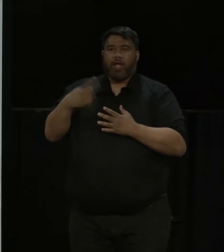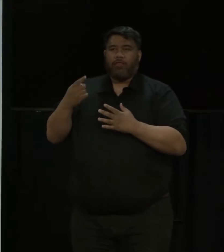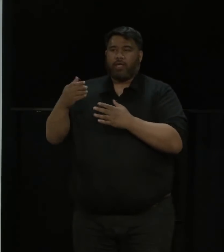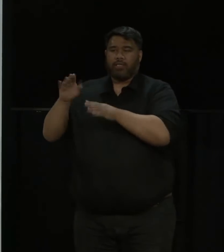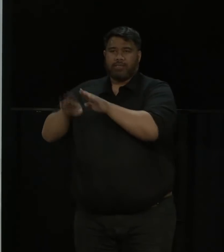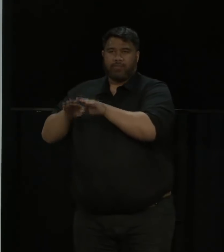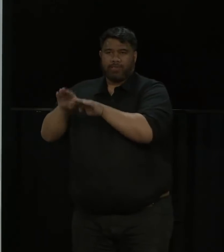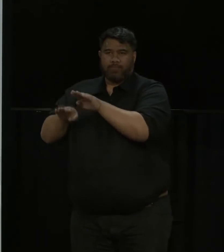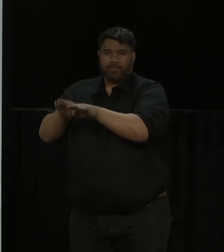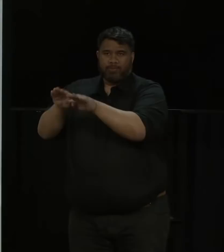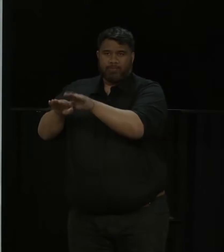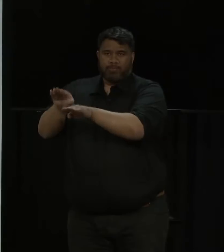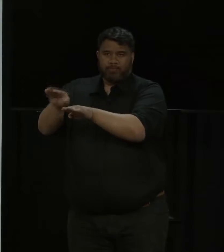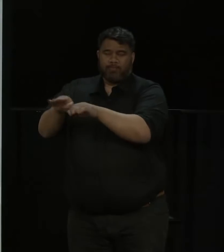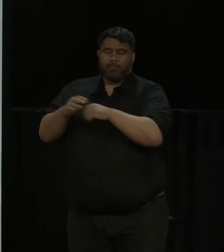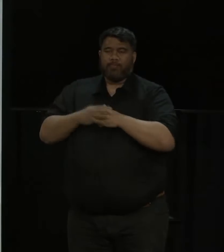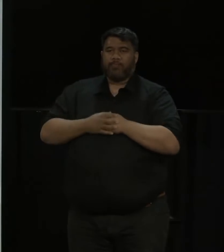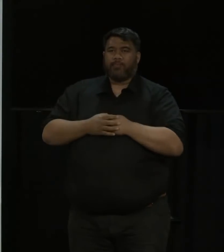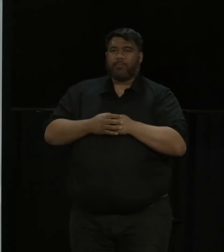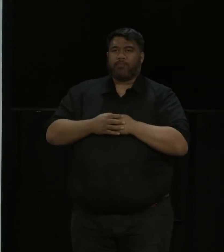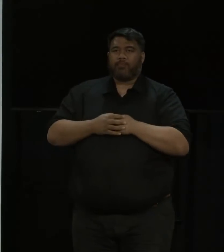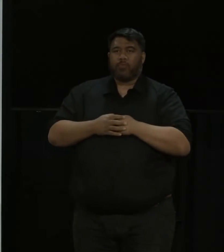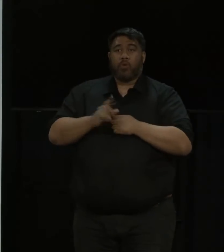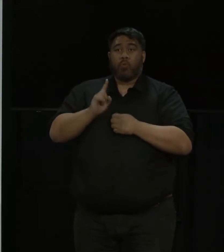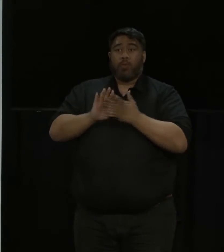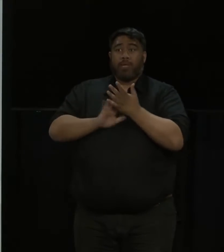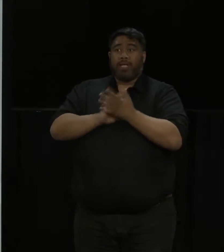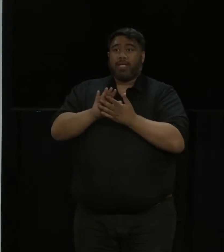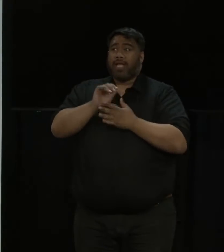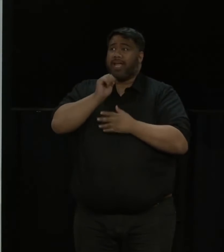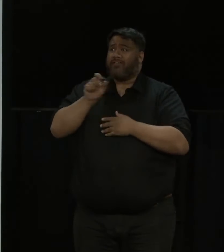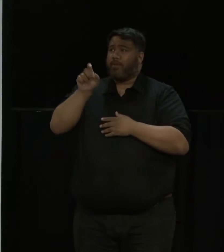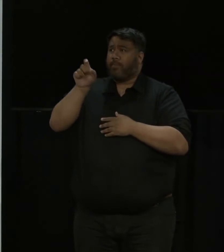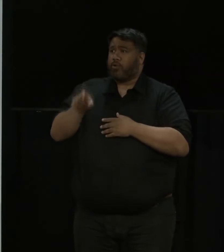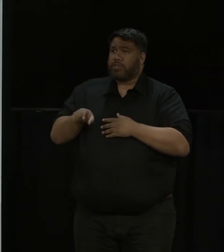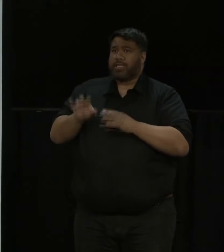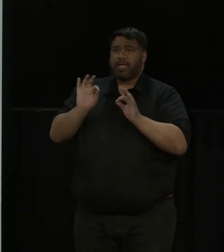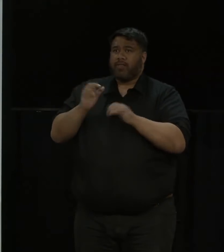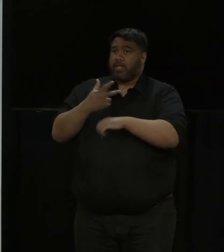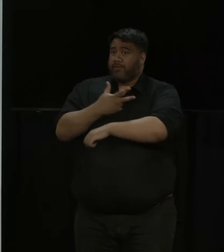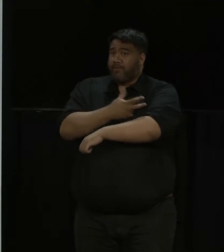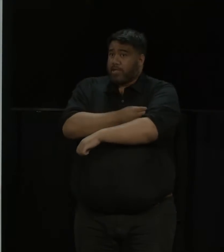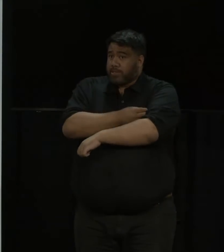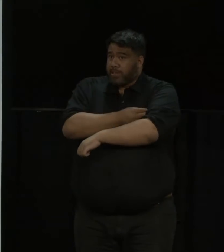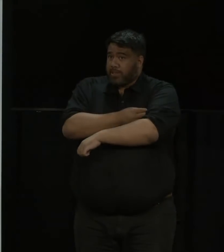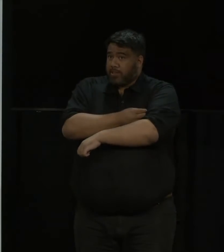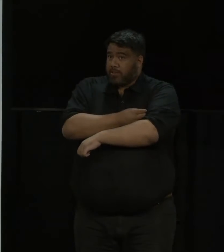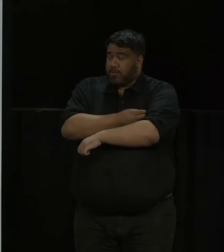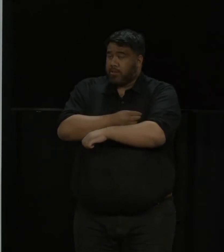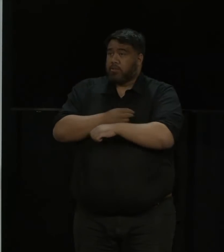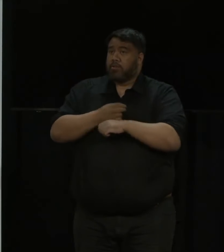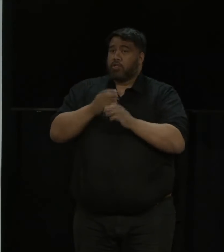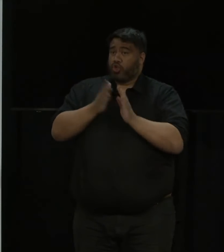will continue -- border settings will continue to enter